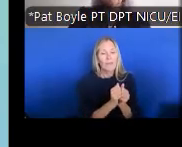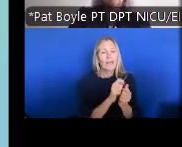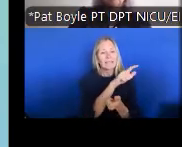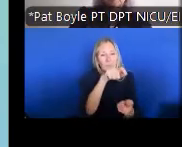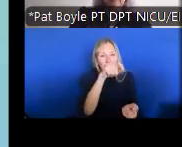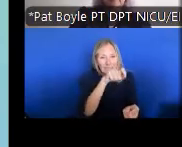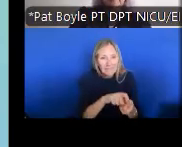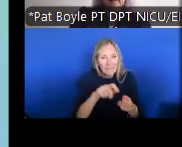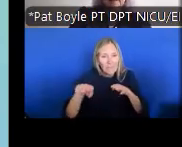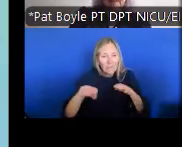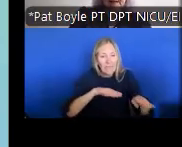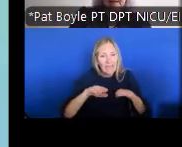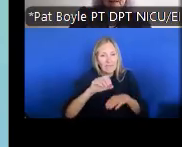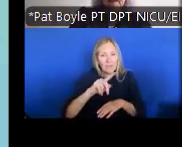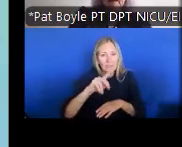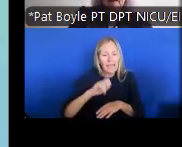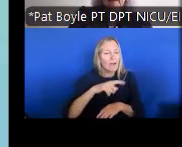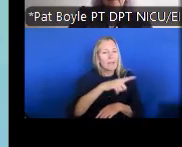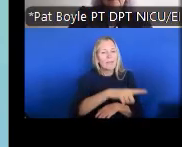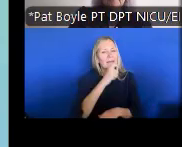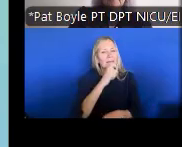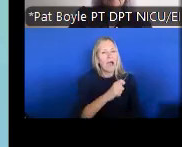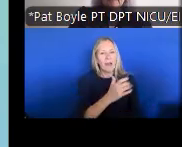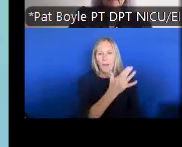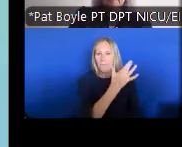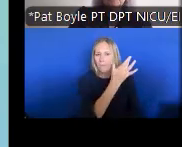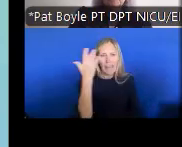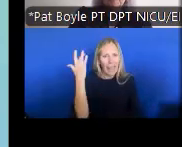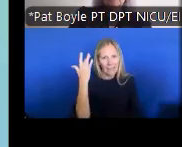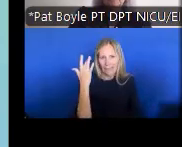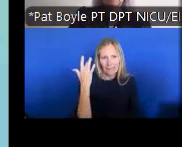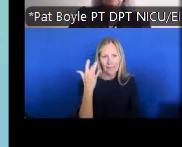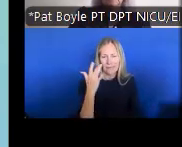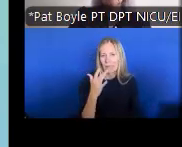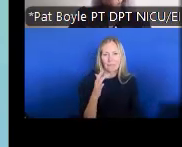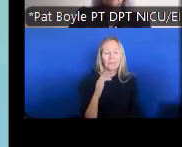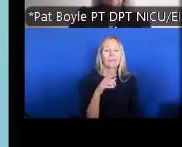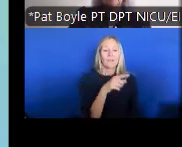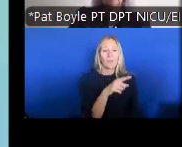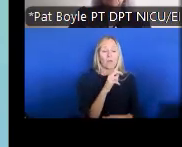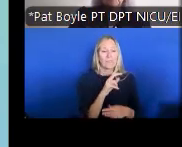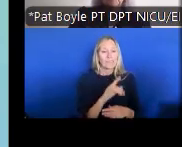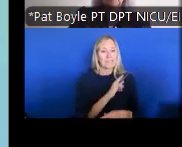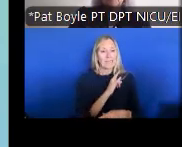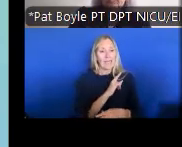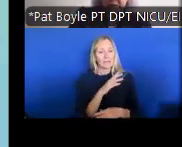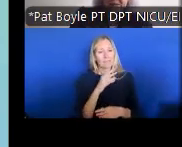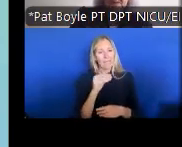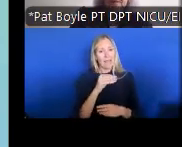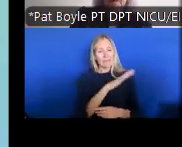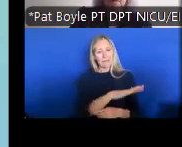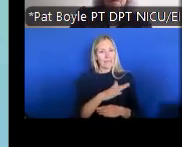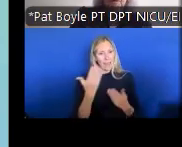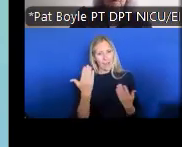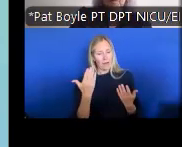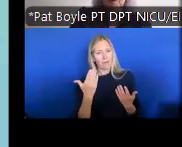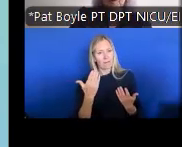rather than a blank slate, and these styles or temperaments need to be recognized early and respected in order to support